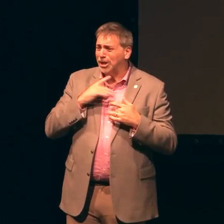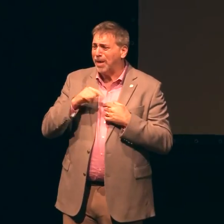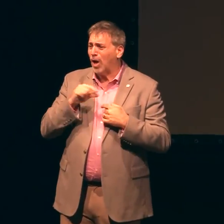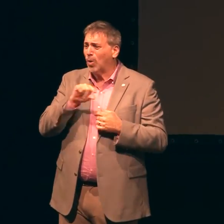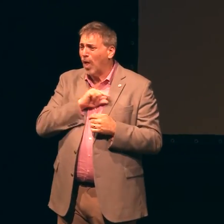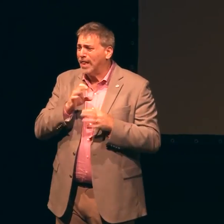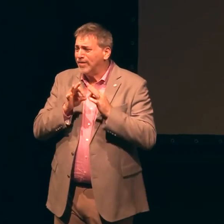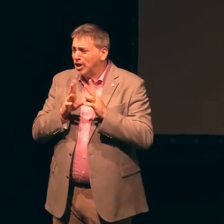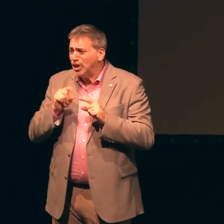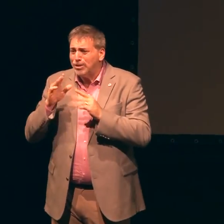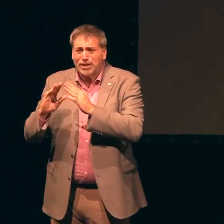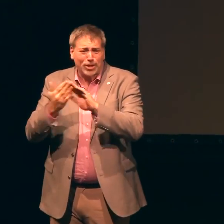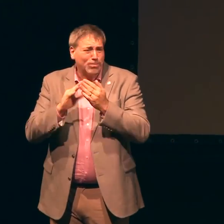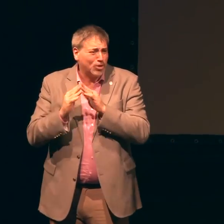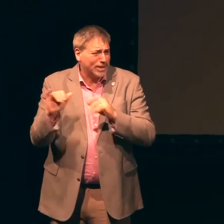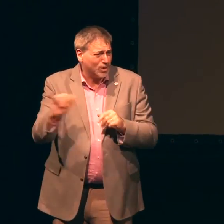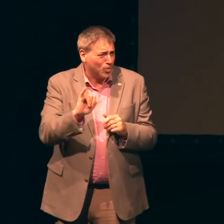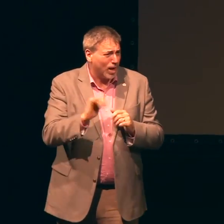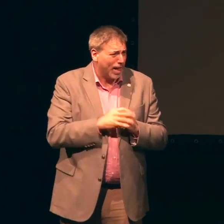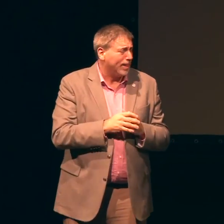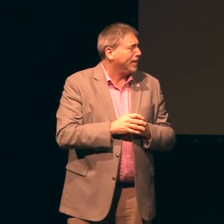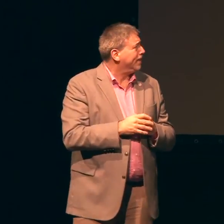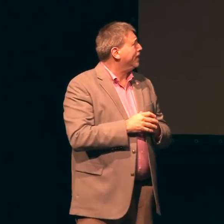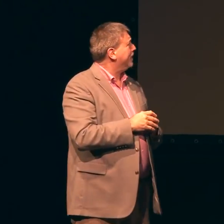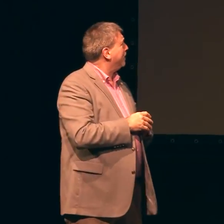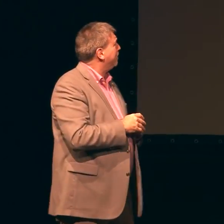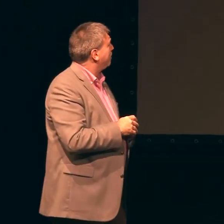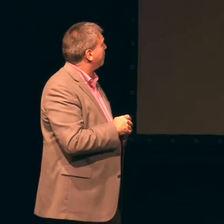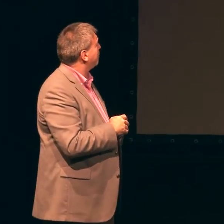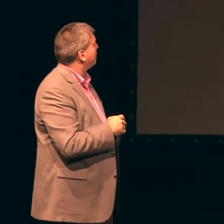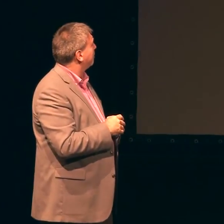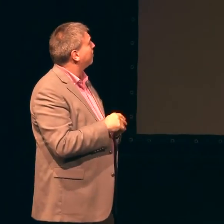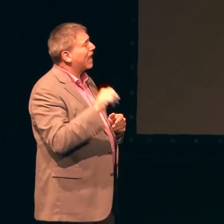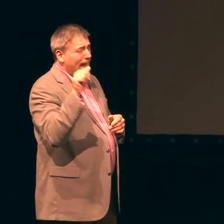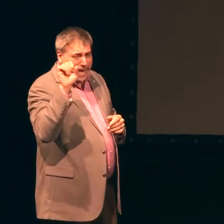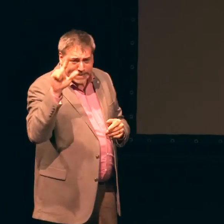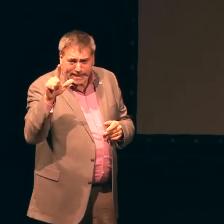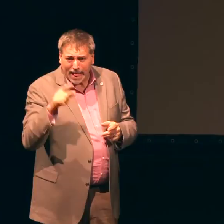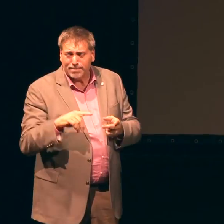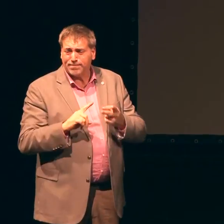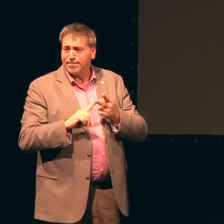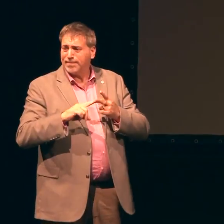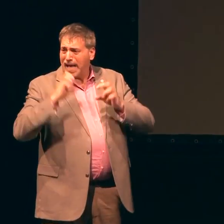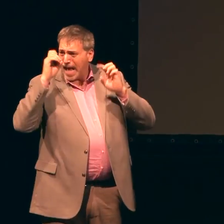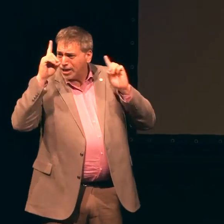a concern of ours. The qualified interpreters within the community, as well, is a concern